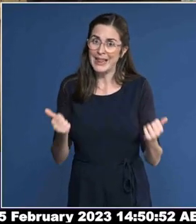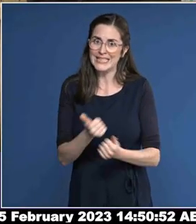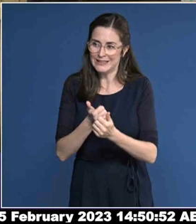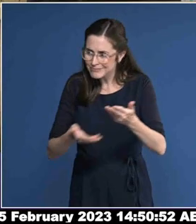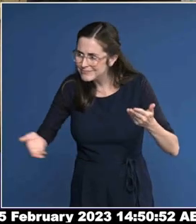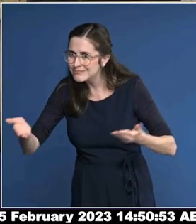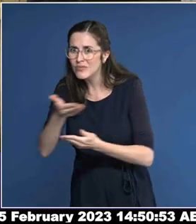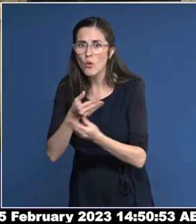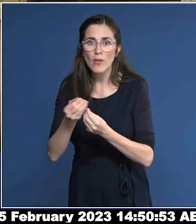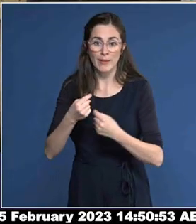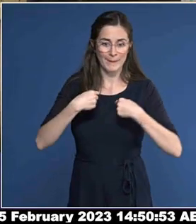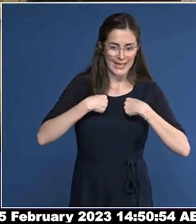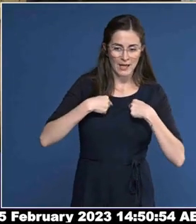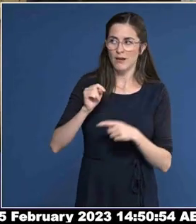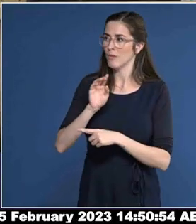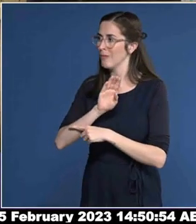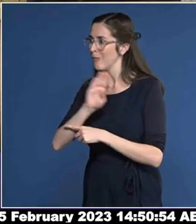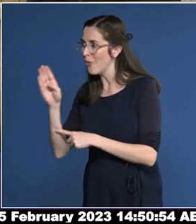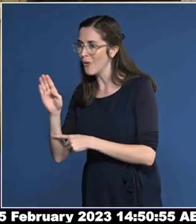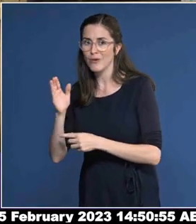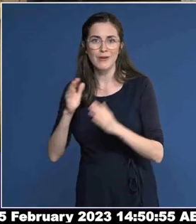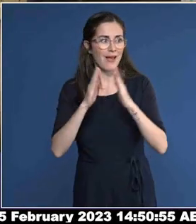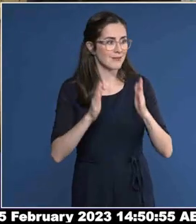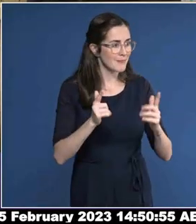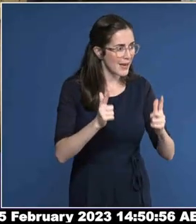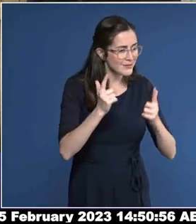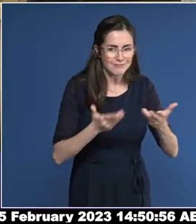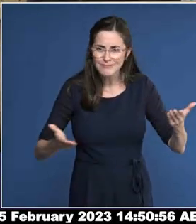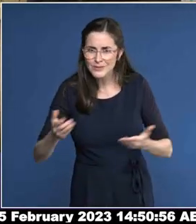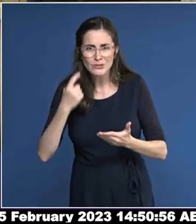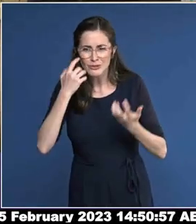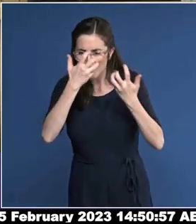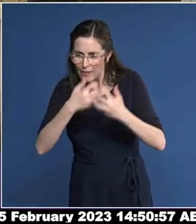would the outcome be, and that could be that the person moves. So that -